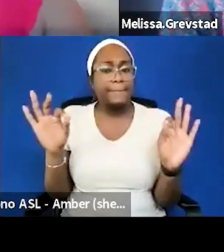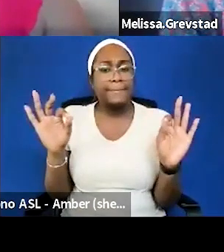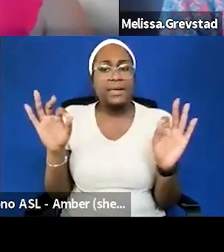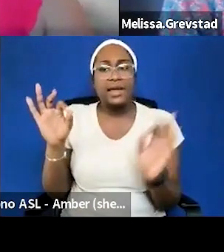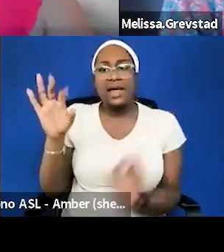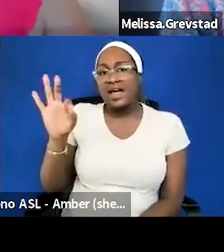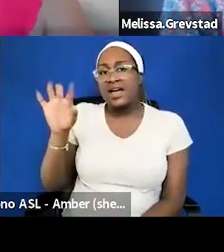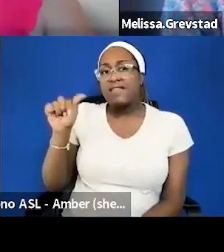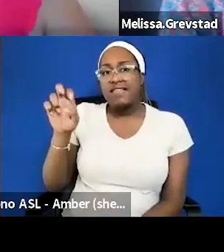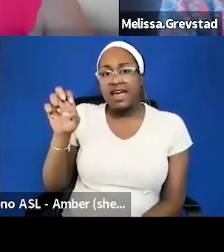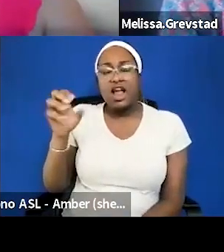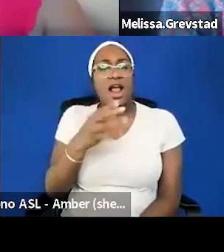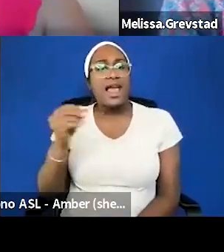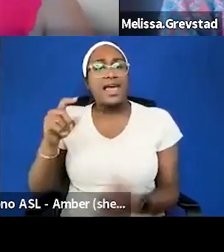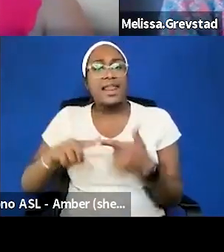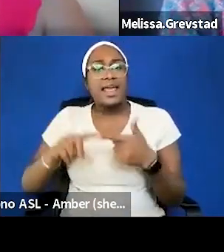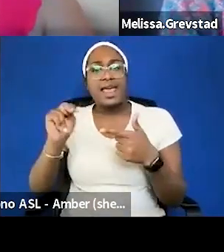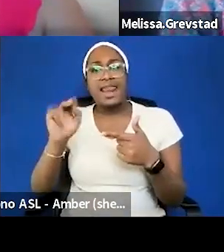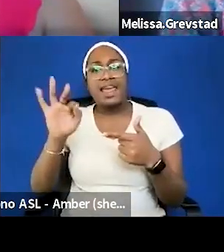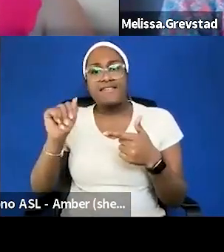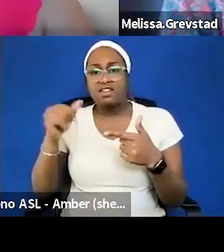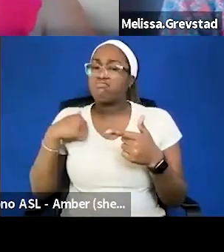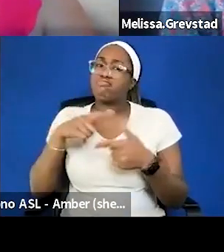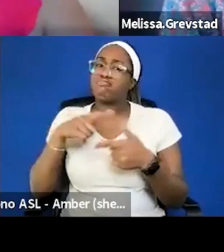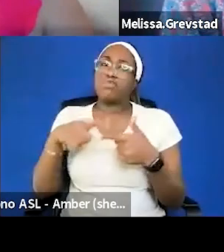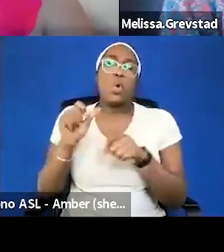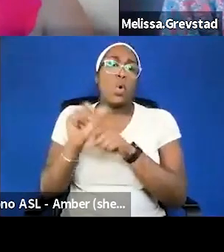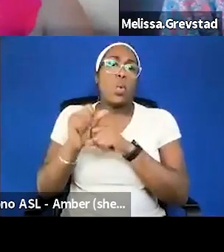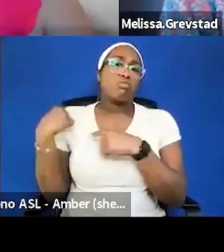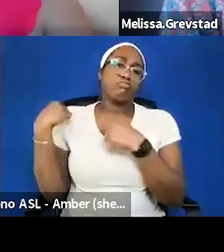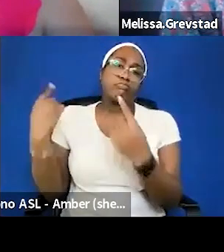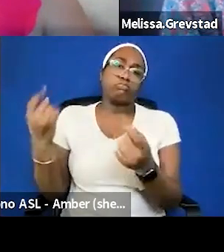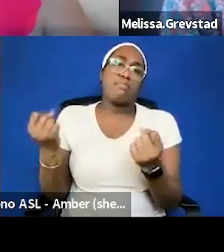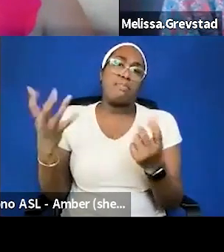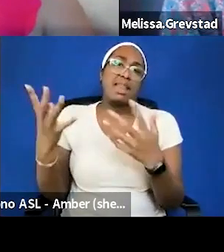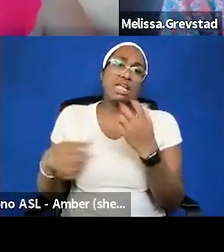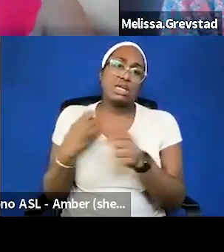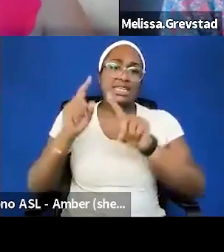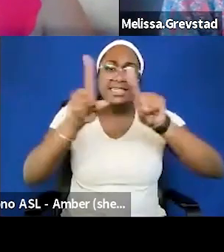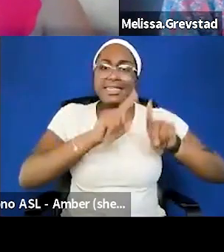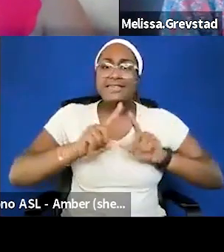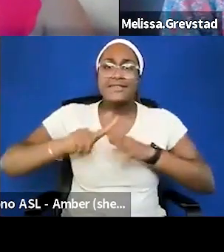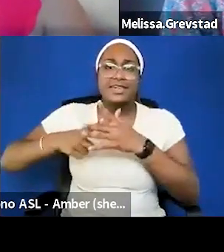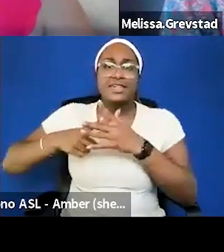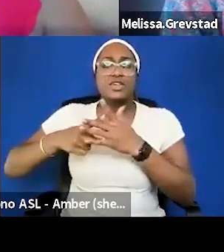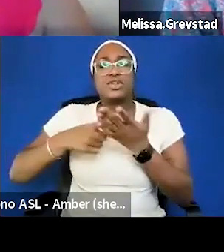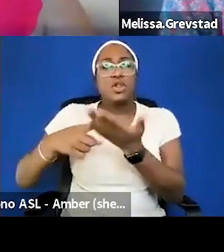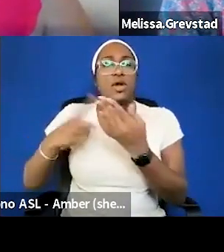have worked together as partners for many, many years on a variety of initiatives related to the rights of fat people.